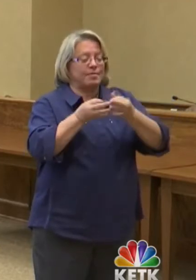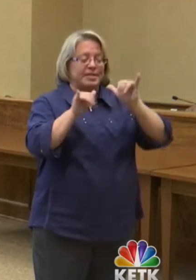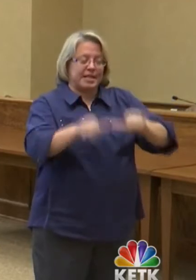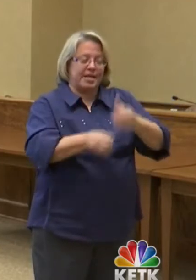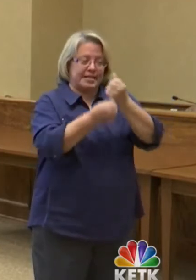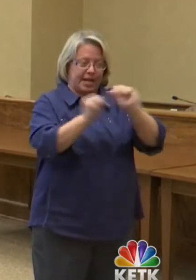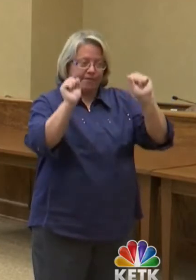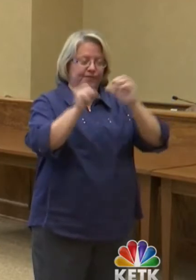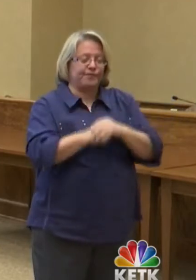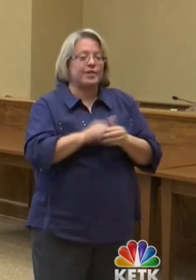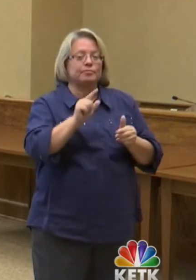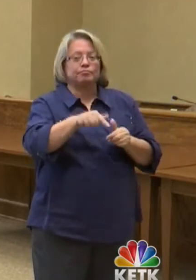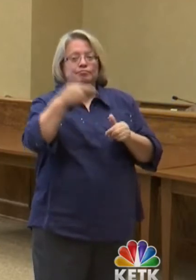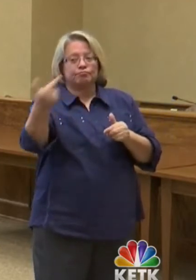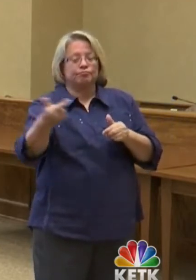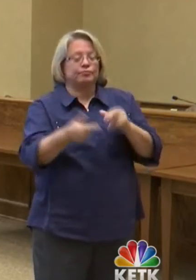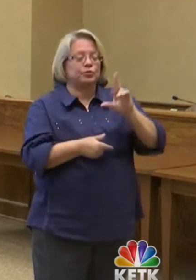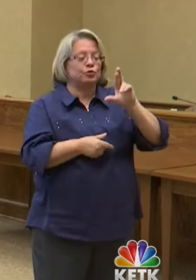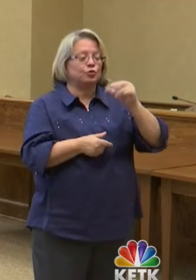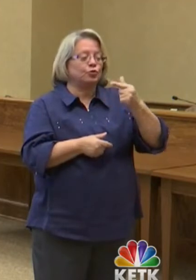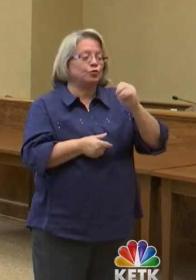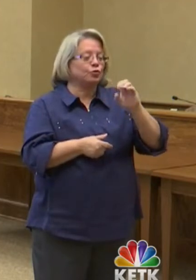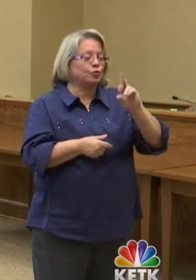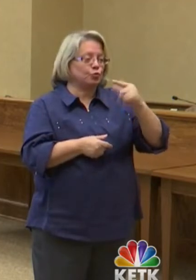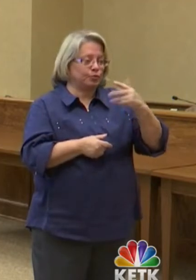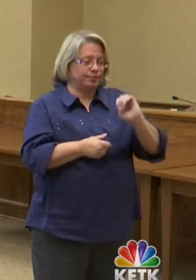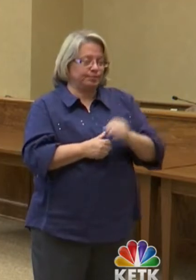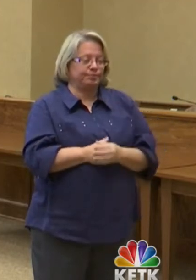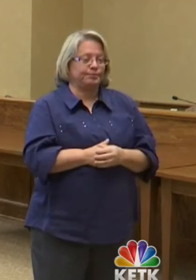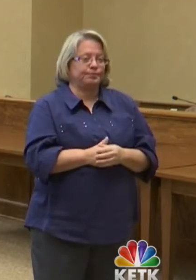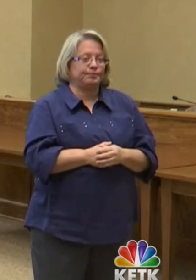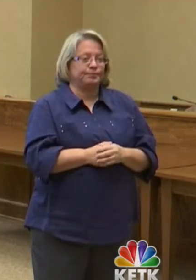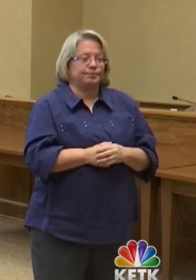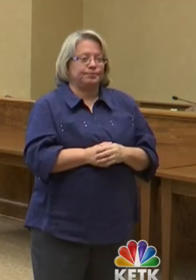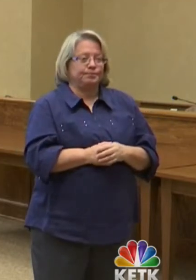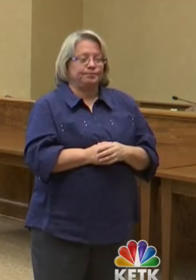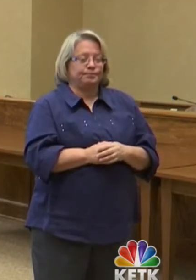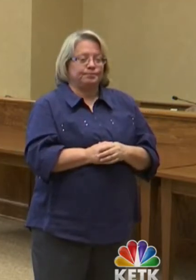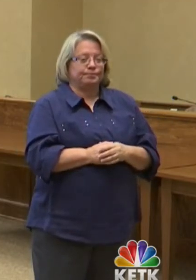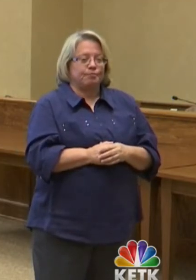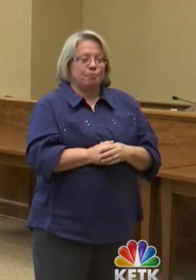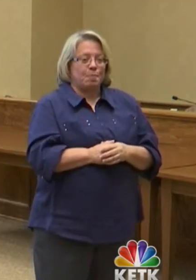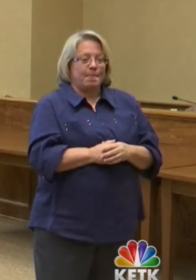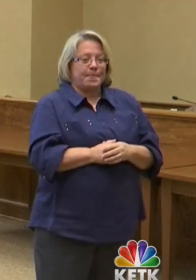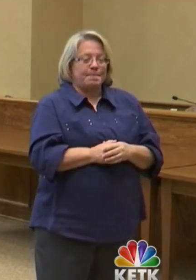THANK YOU FOR JOINING US TODAY. WE WISH YOU THE BEST AND HOPE